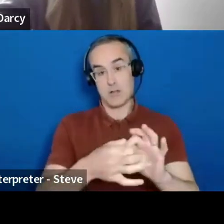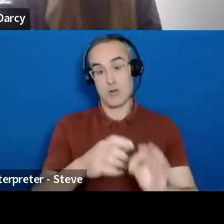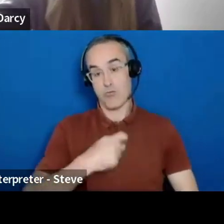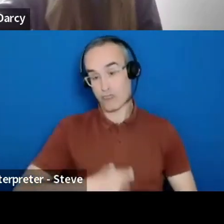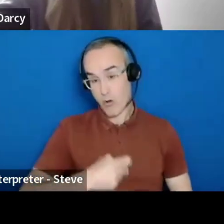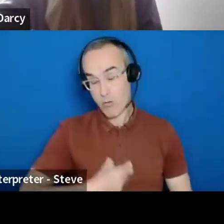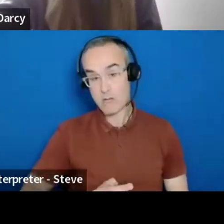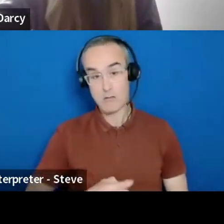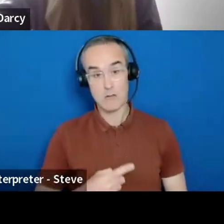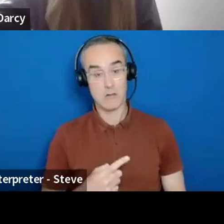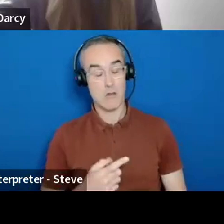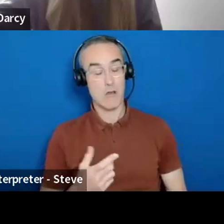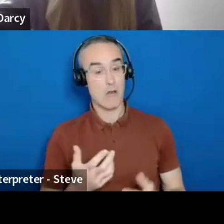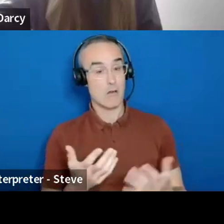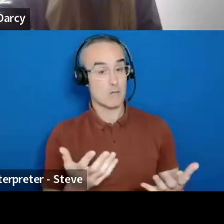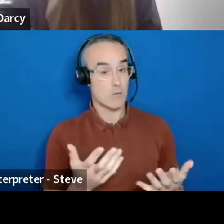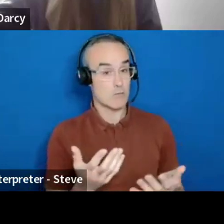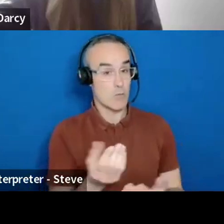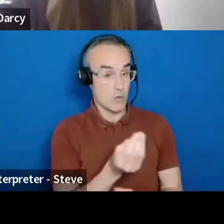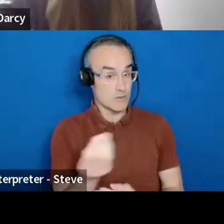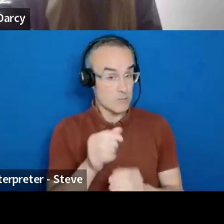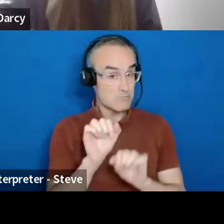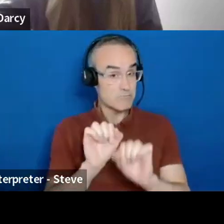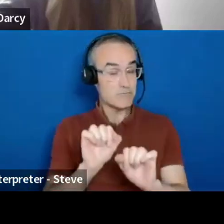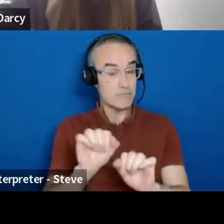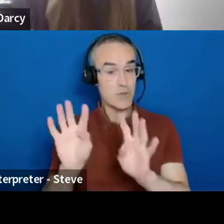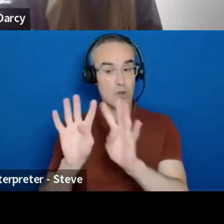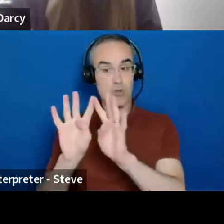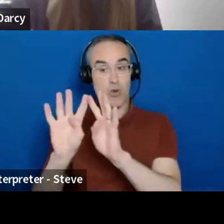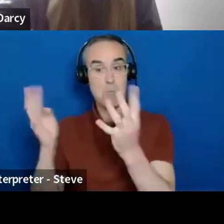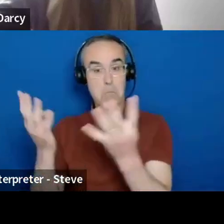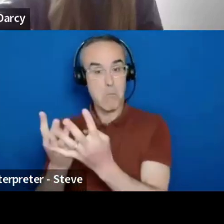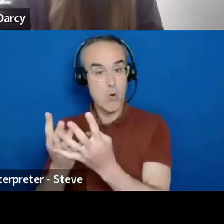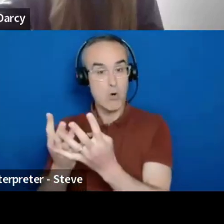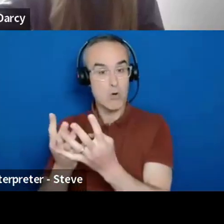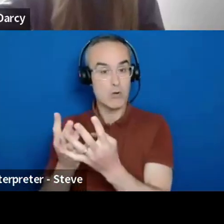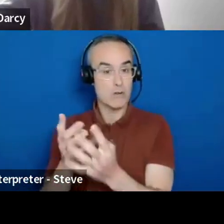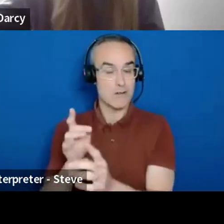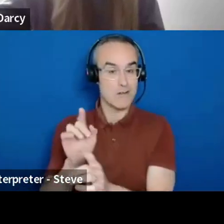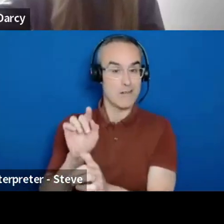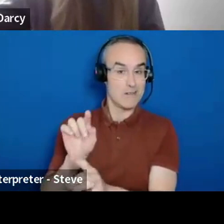will the, the, some of the boards that you have is, would that kind of be a, an area of their work?